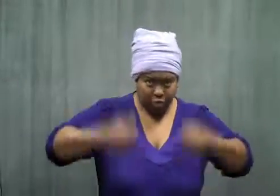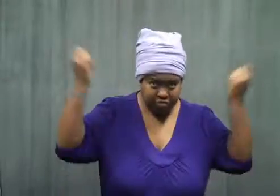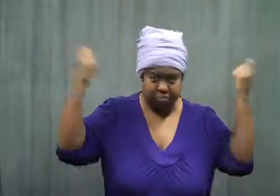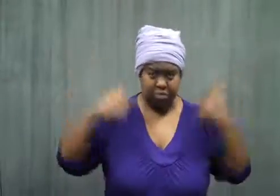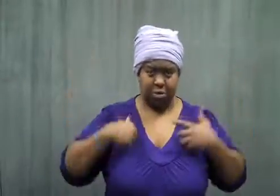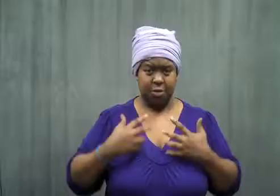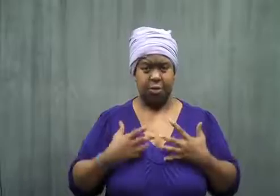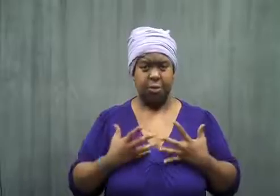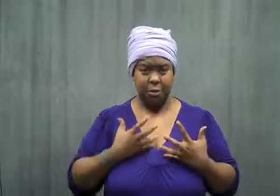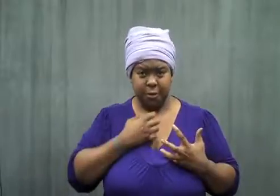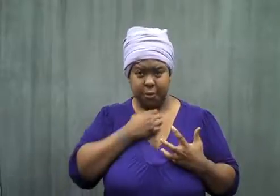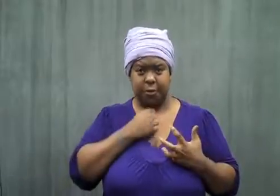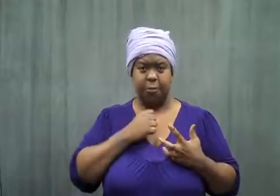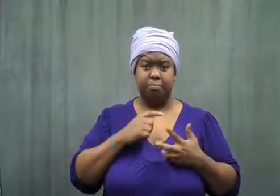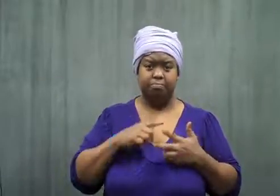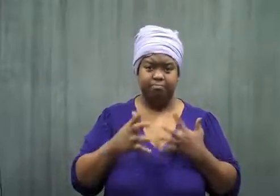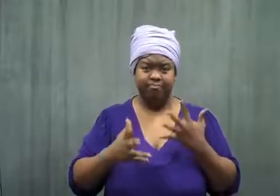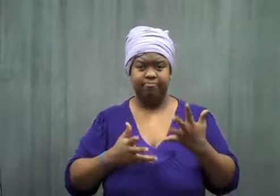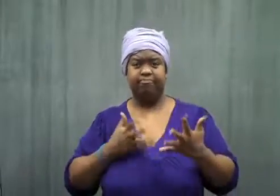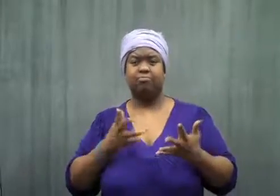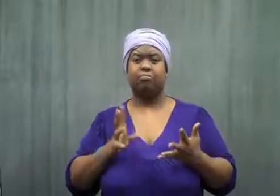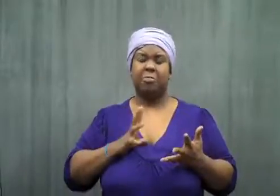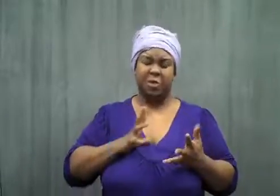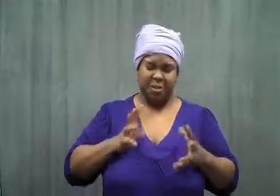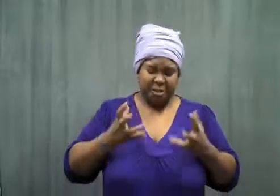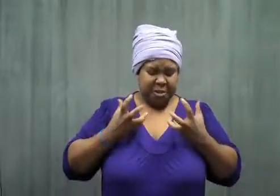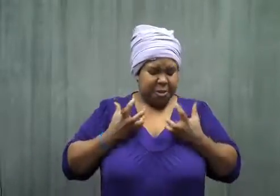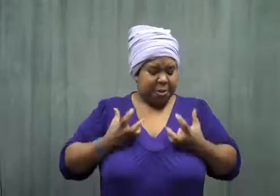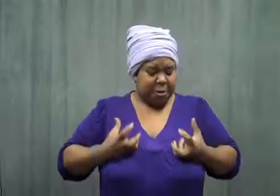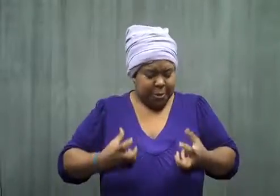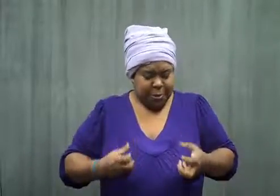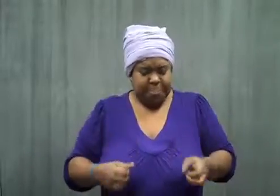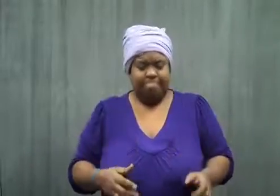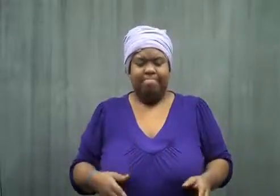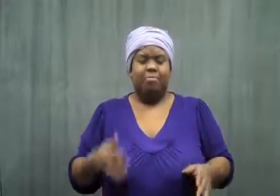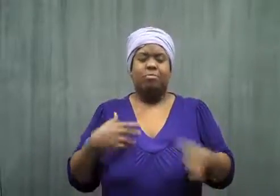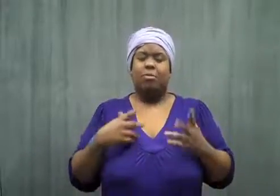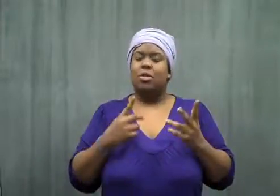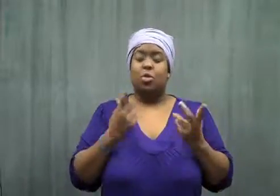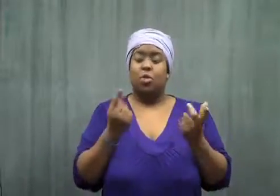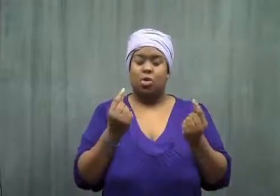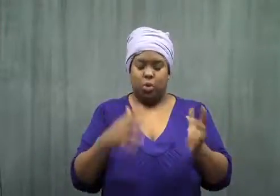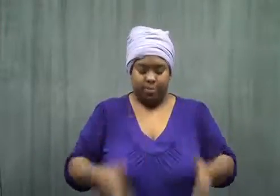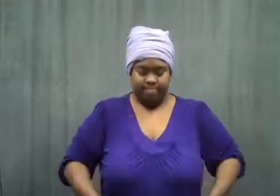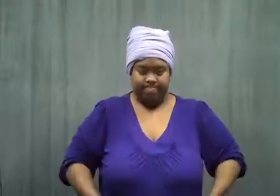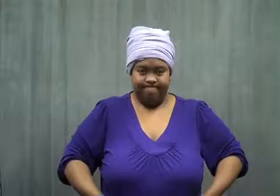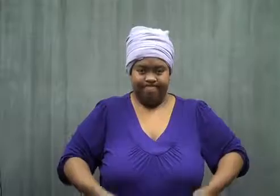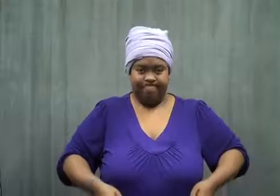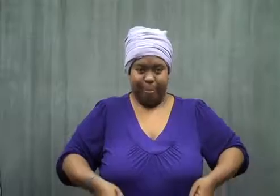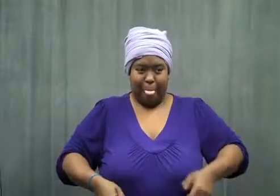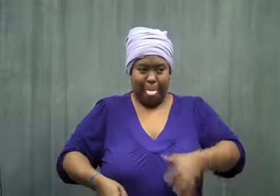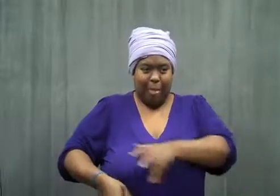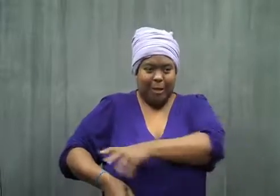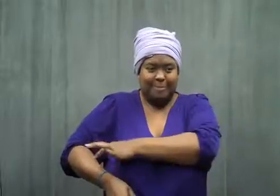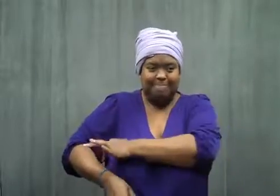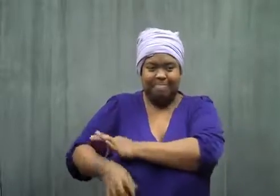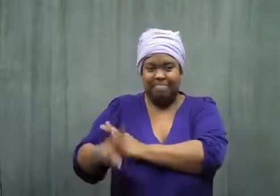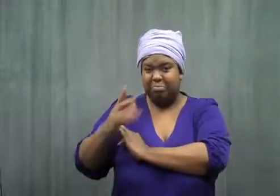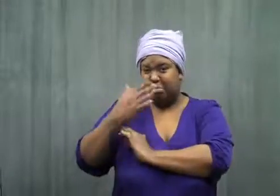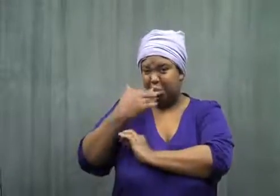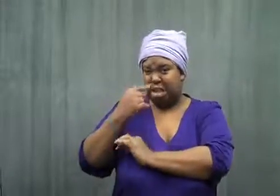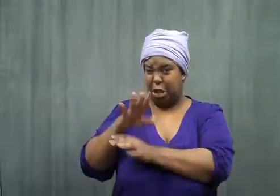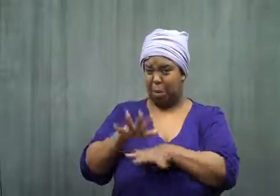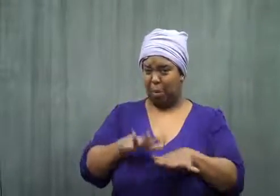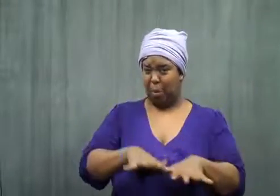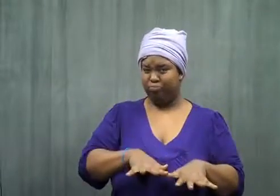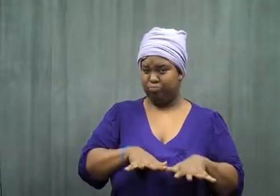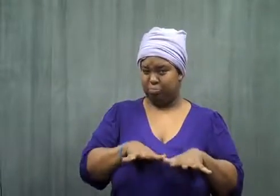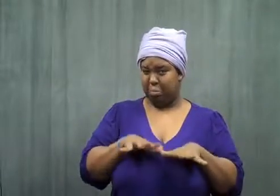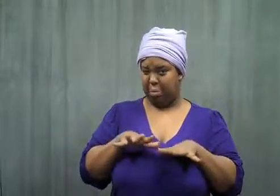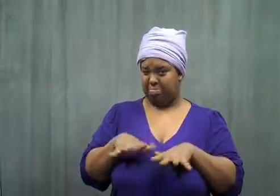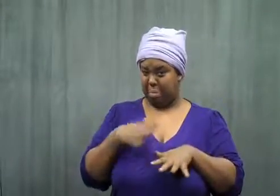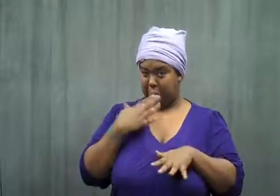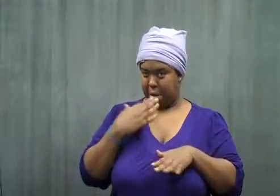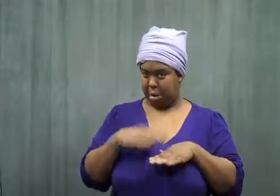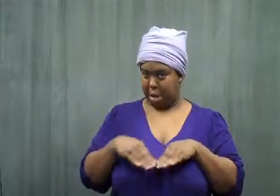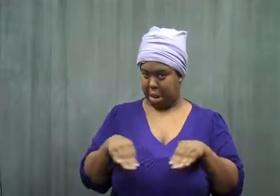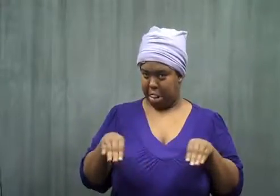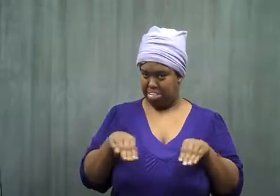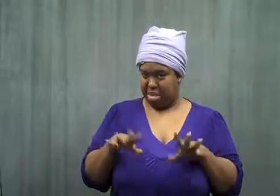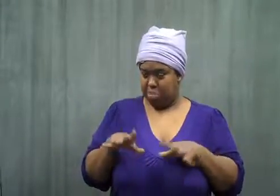She told me to take my top off. I stalled and did it as slowly as I could.